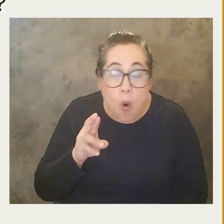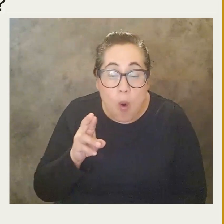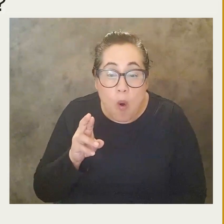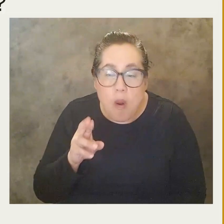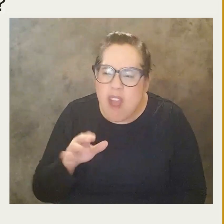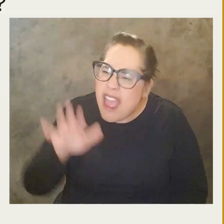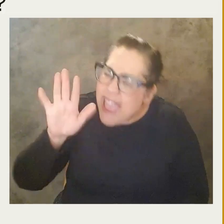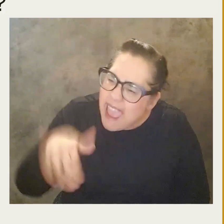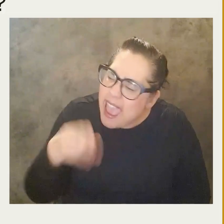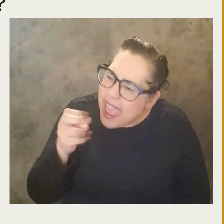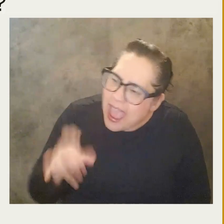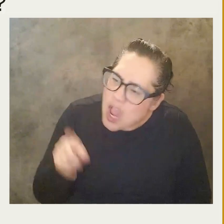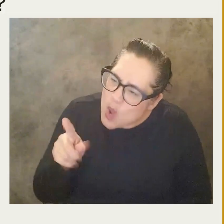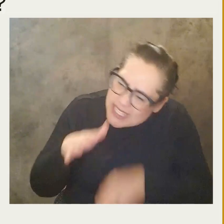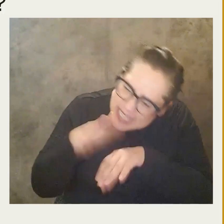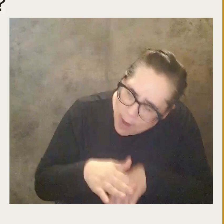you're stepping on me!